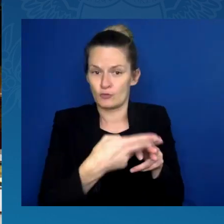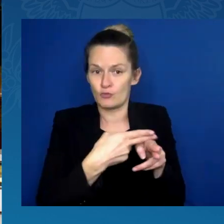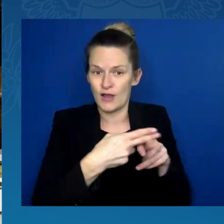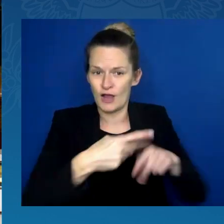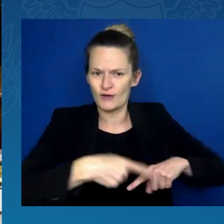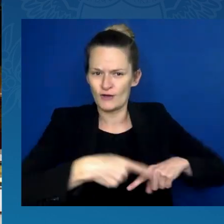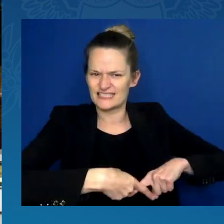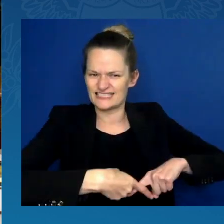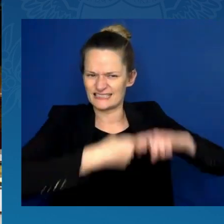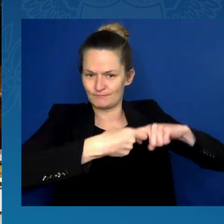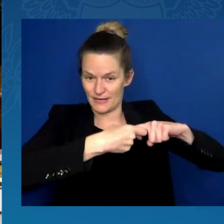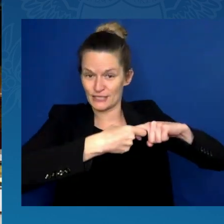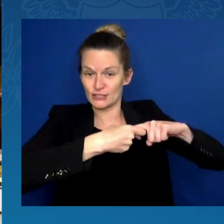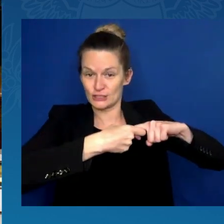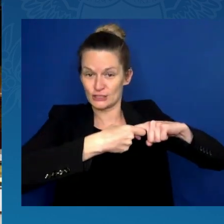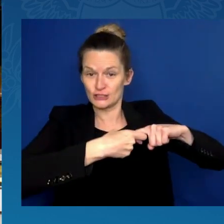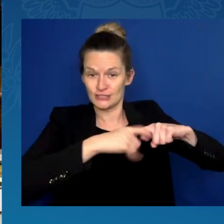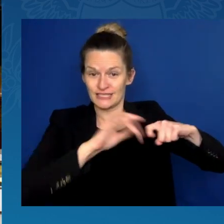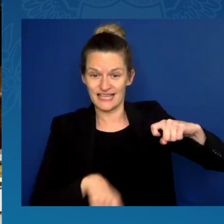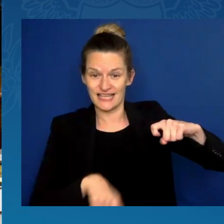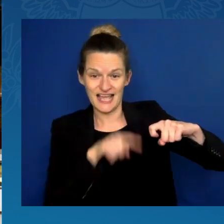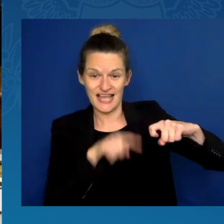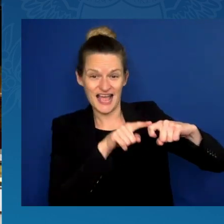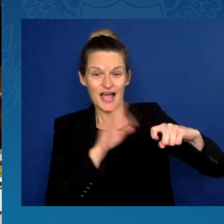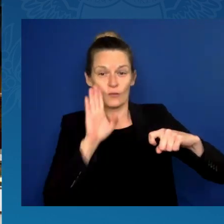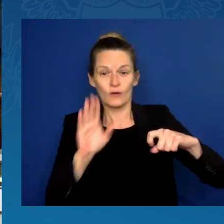So now, instead of the full ban on abortion,